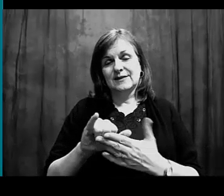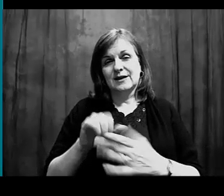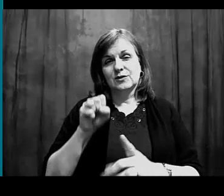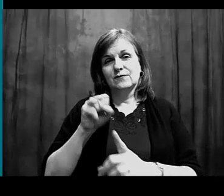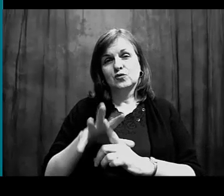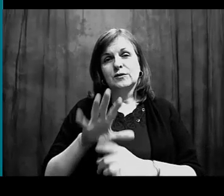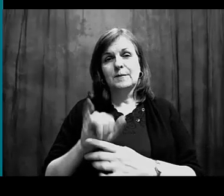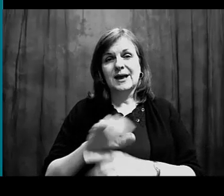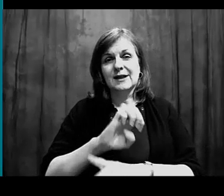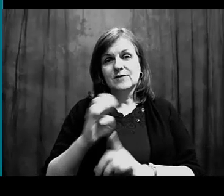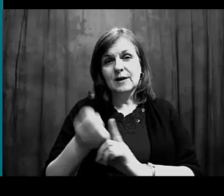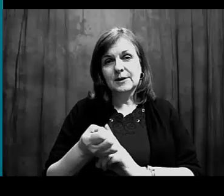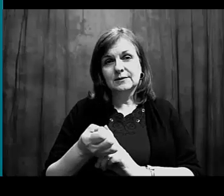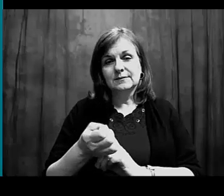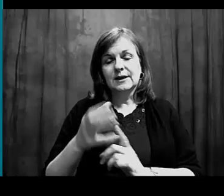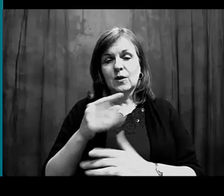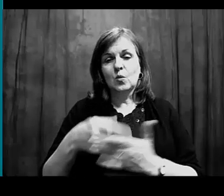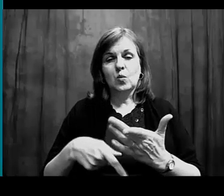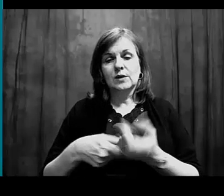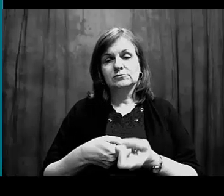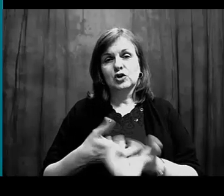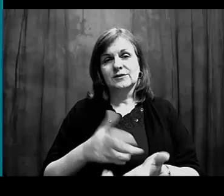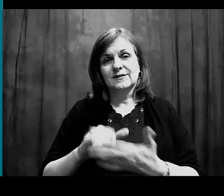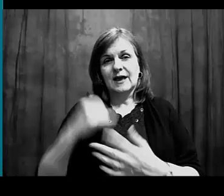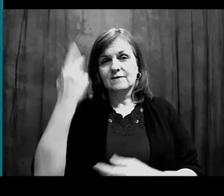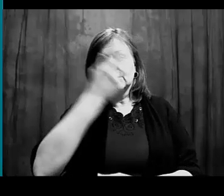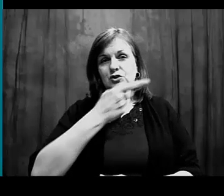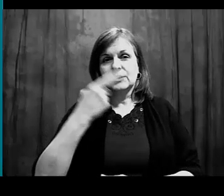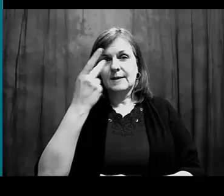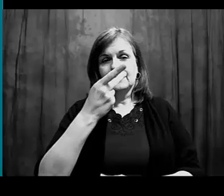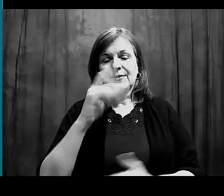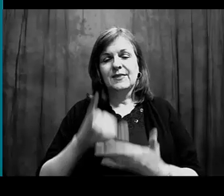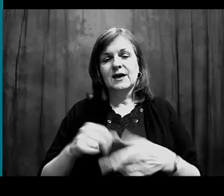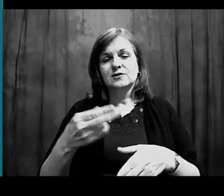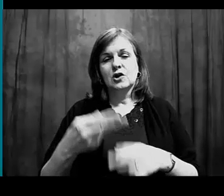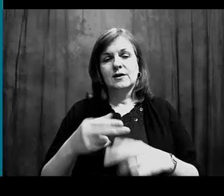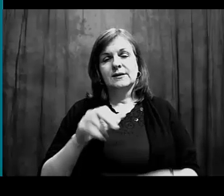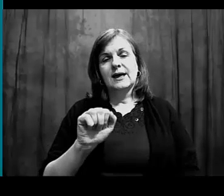based on environment and what drives that phenotype